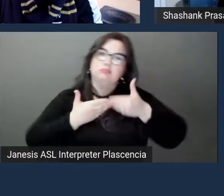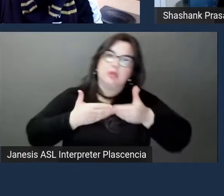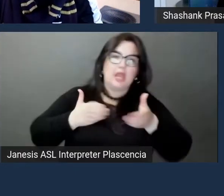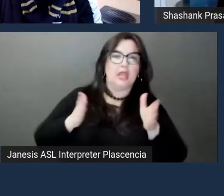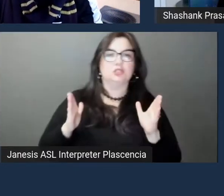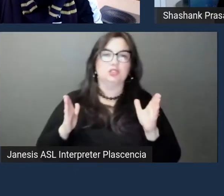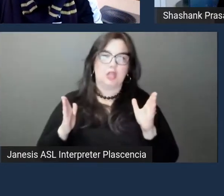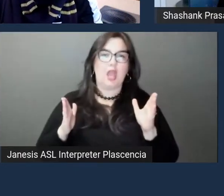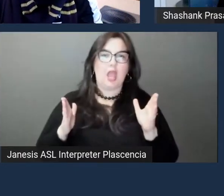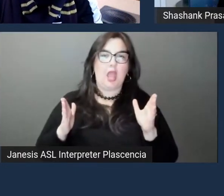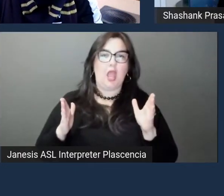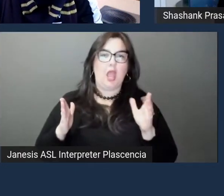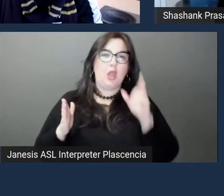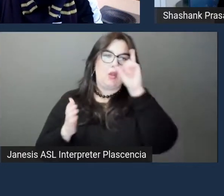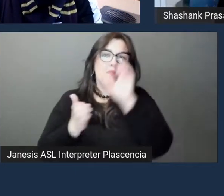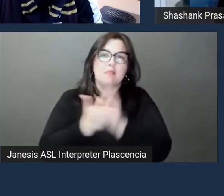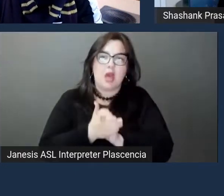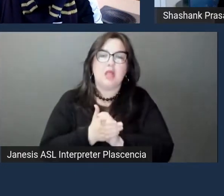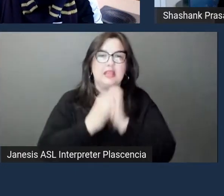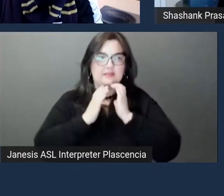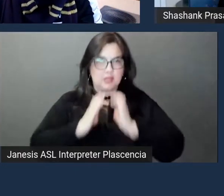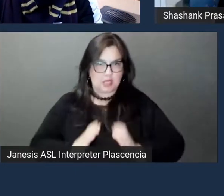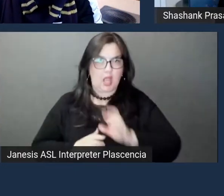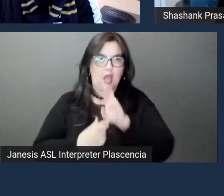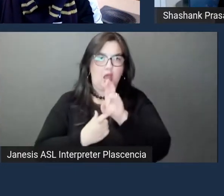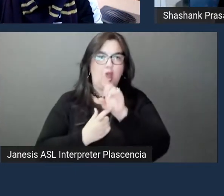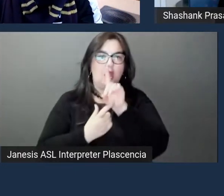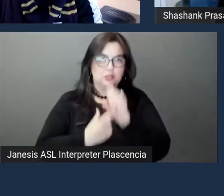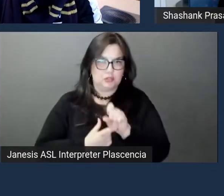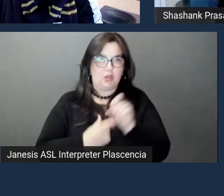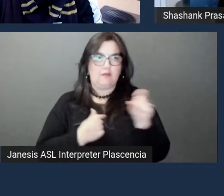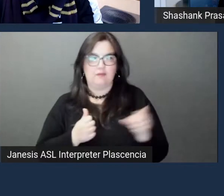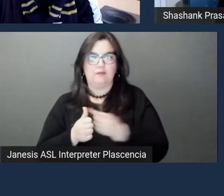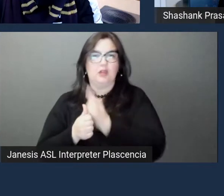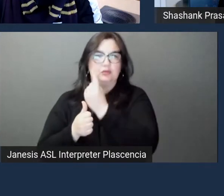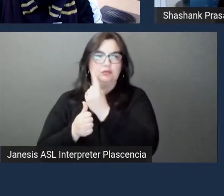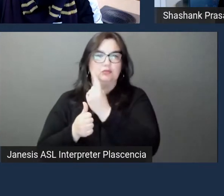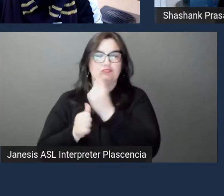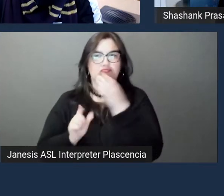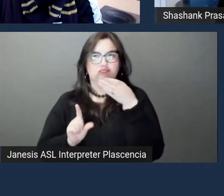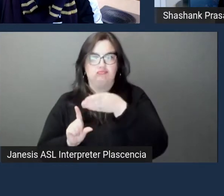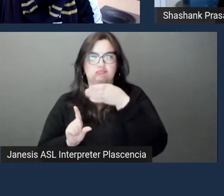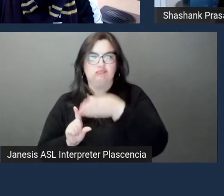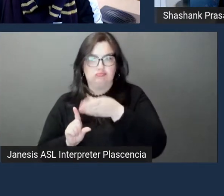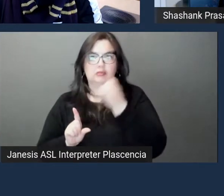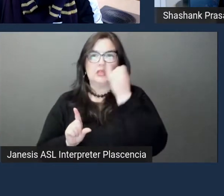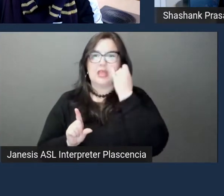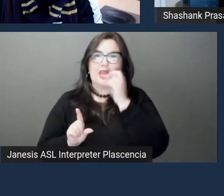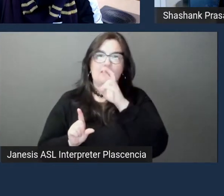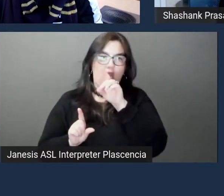should still consider RDS as a first coat and if RDS offers what customer are looking for